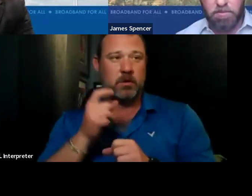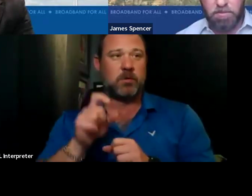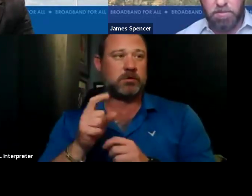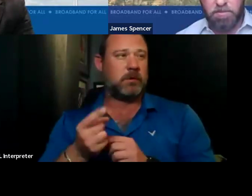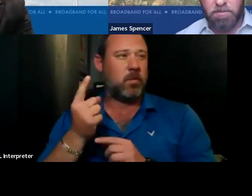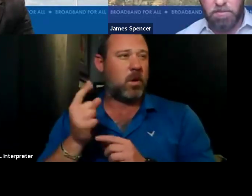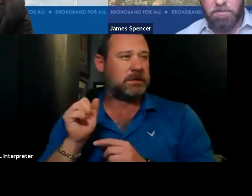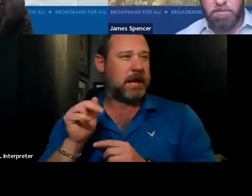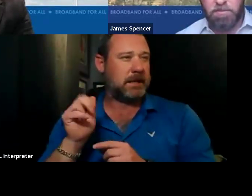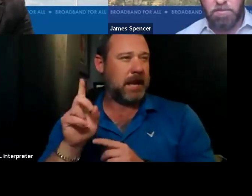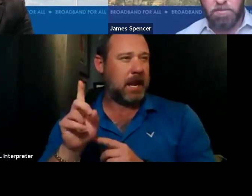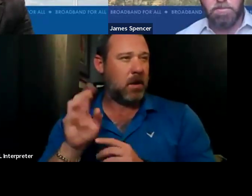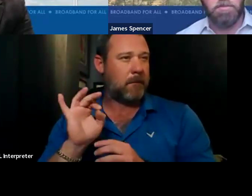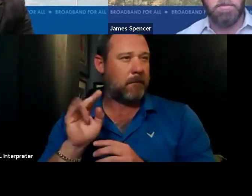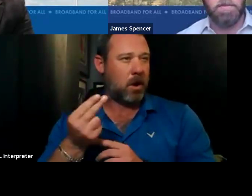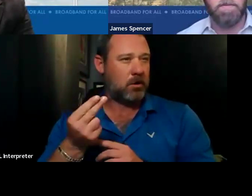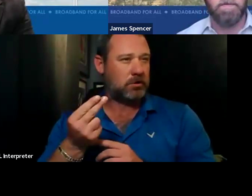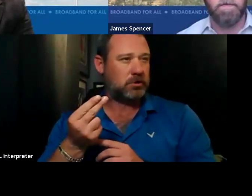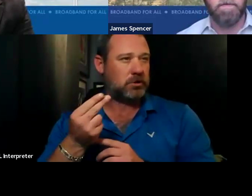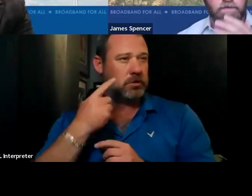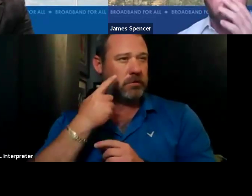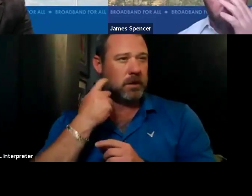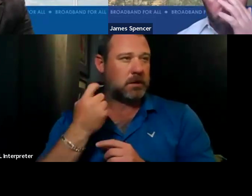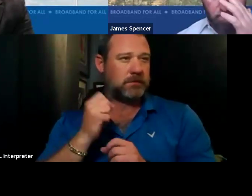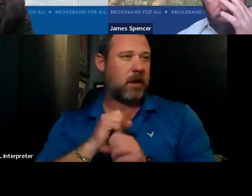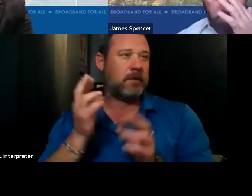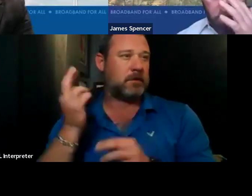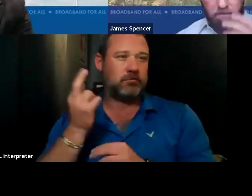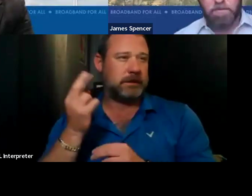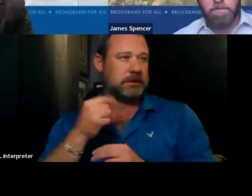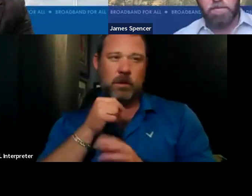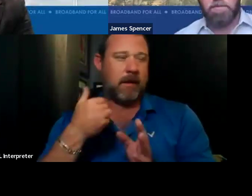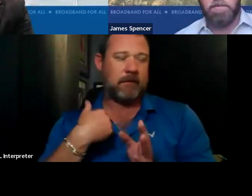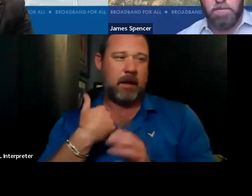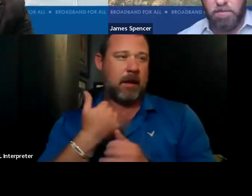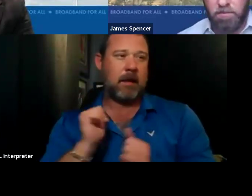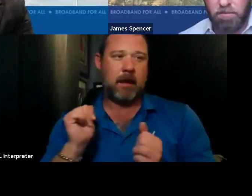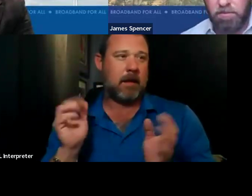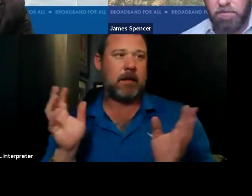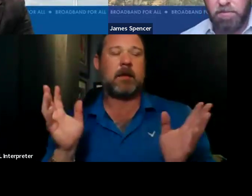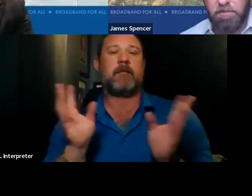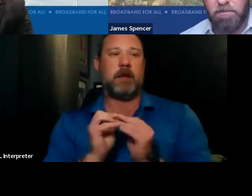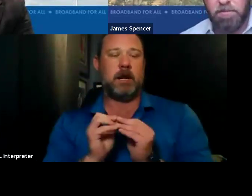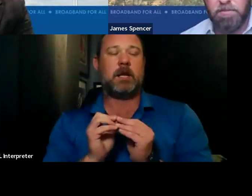in San Diego in March, but because of obvious reasons, we haven't had any convenings, and I